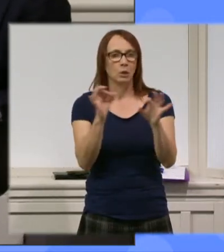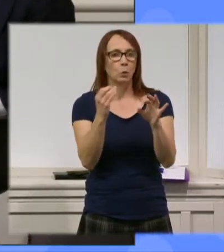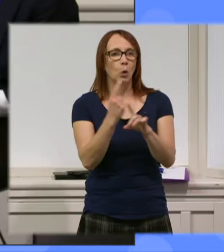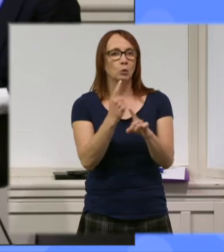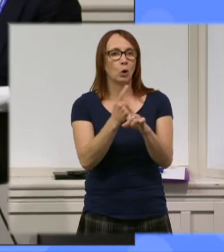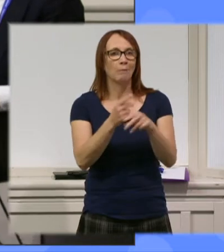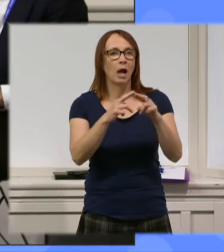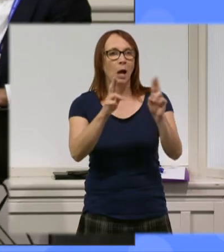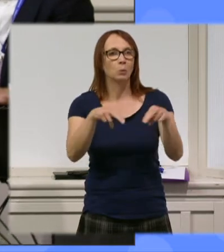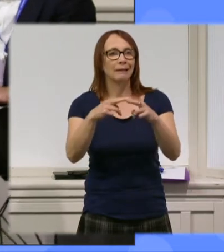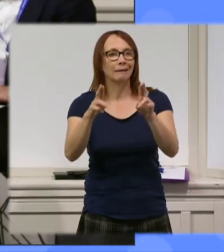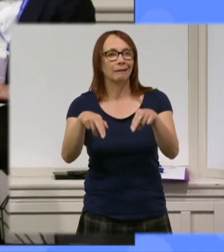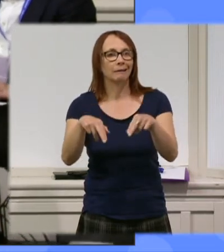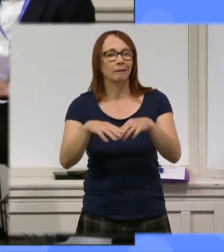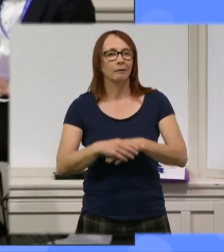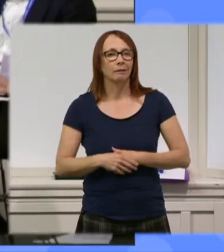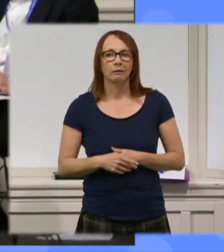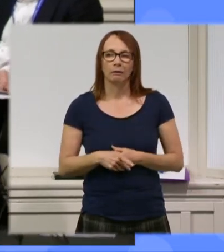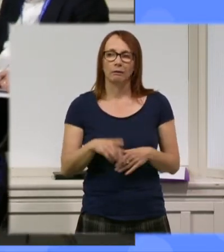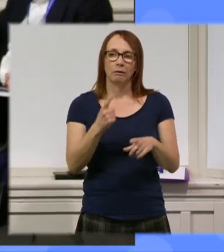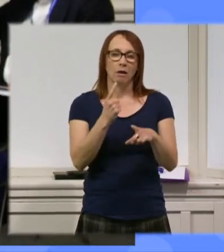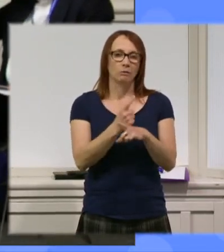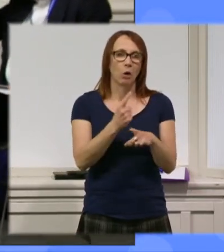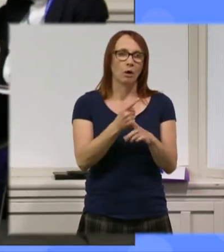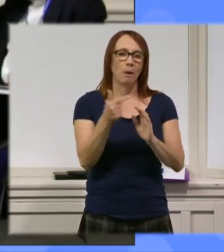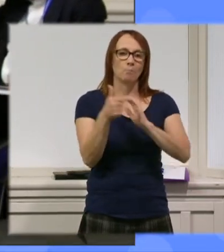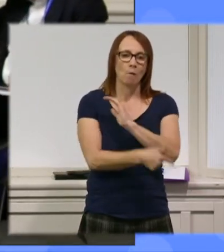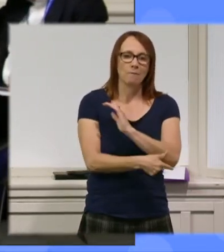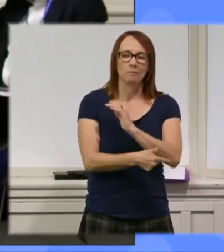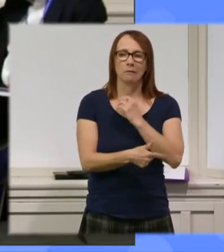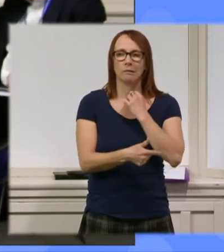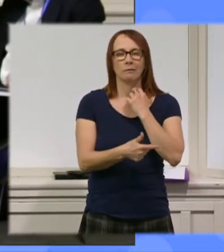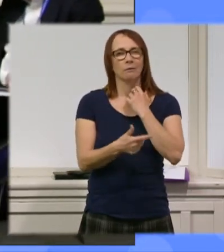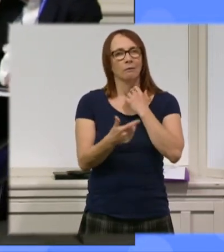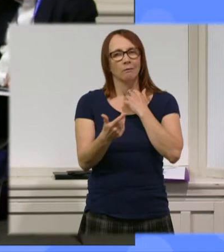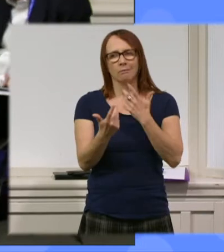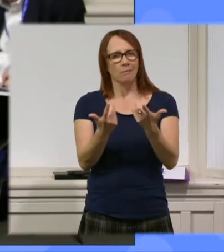so obviously you're gonna buy and people in poverty so how are we gonna overcome